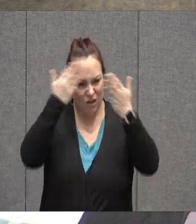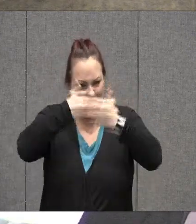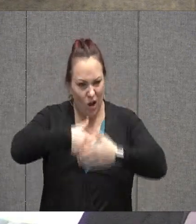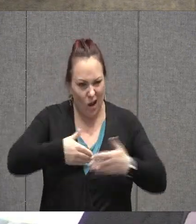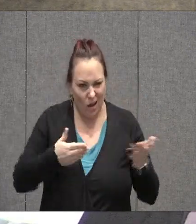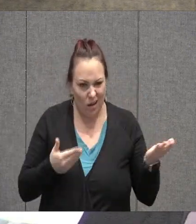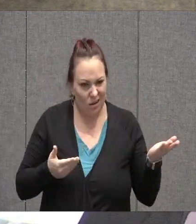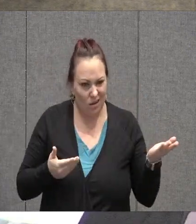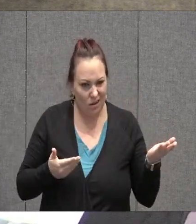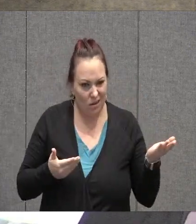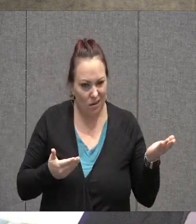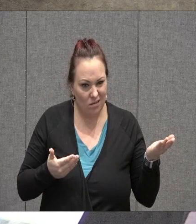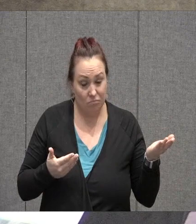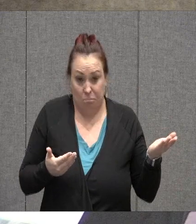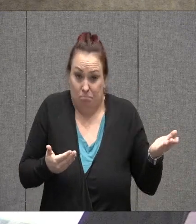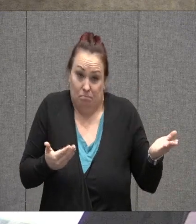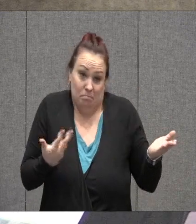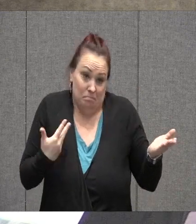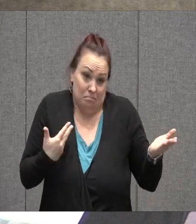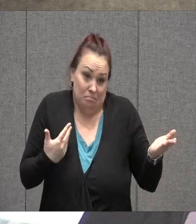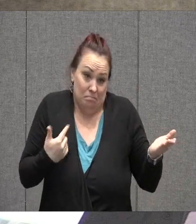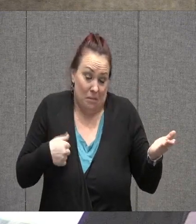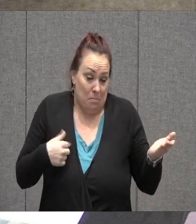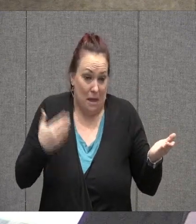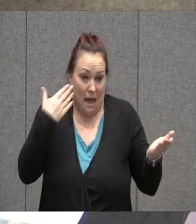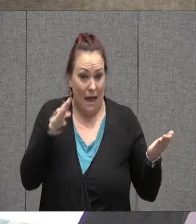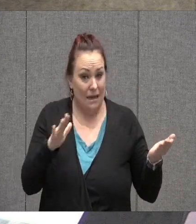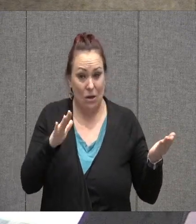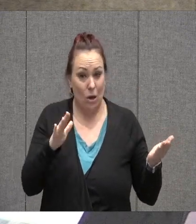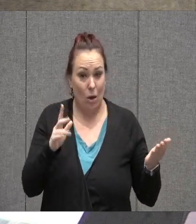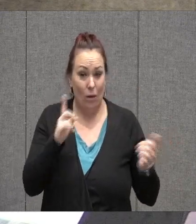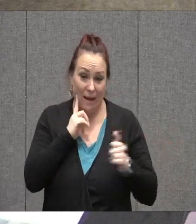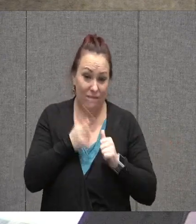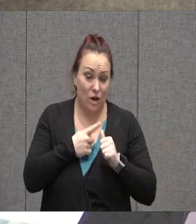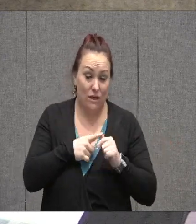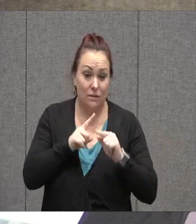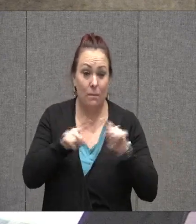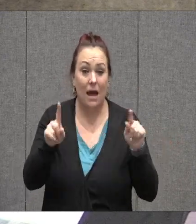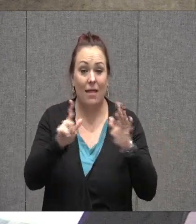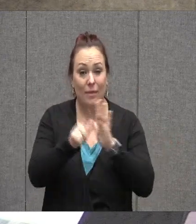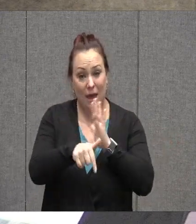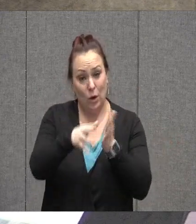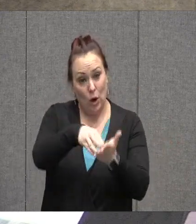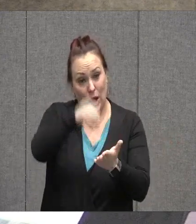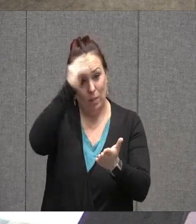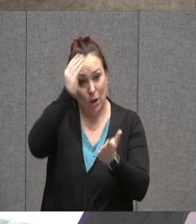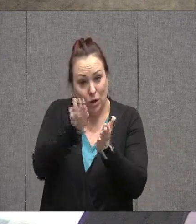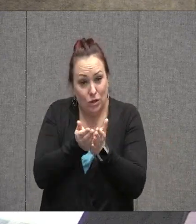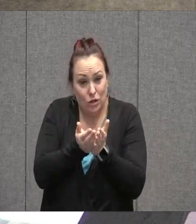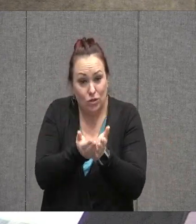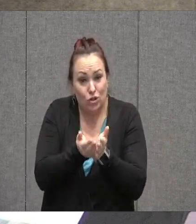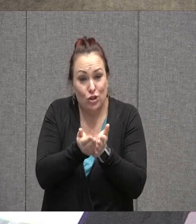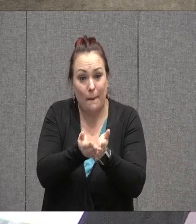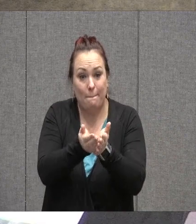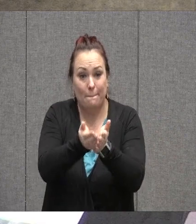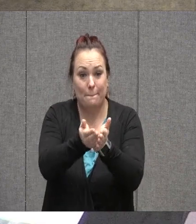Well, I wasn't sure at first either, but it's actually a ship. Yeah, because ships are very important